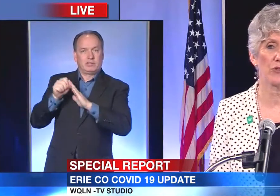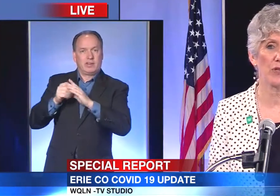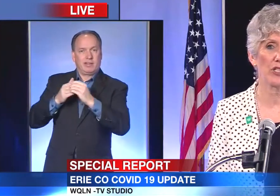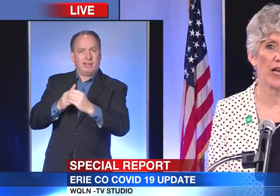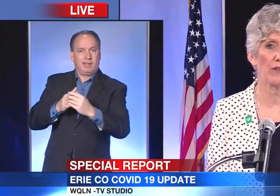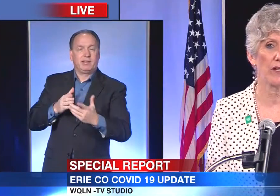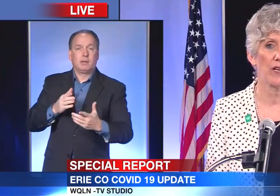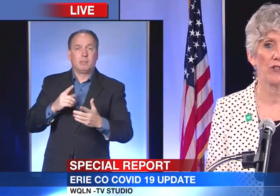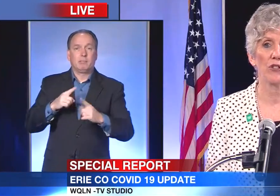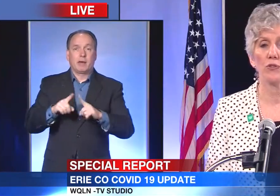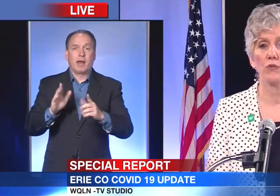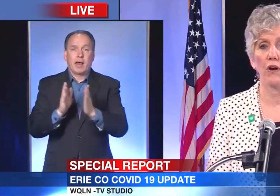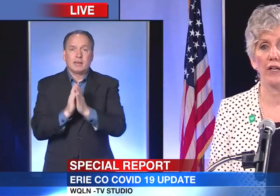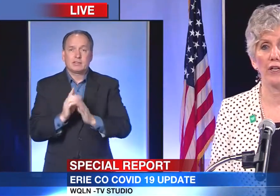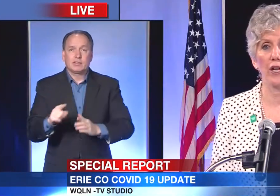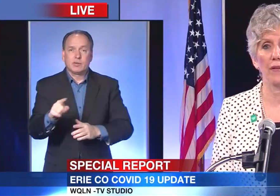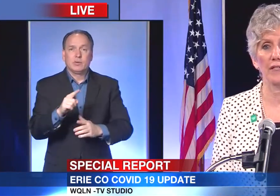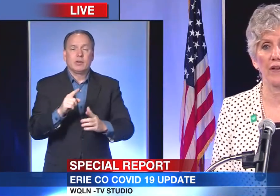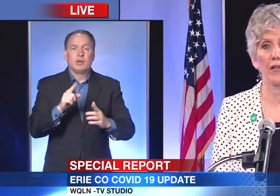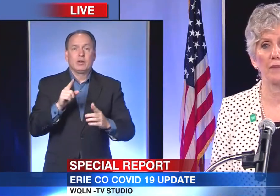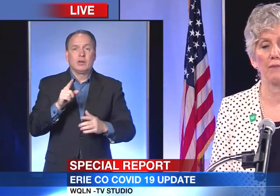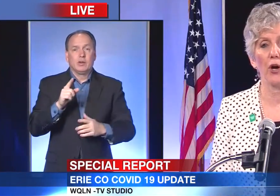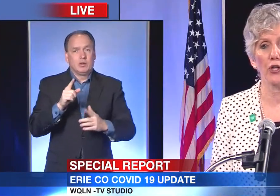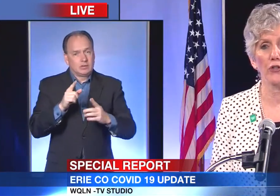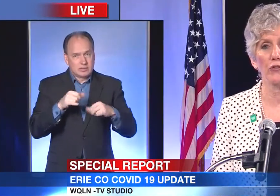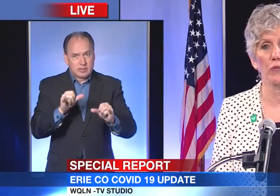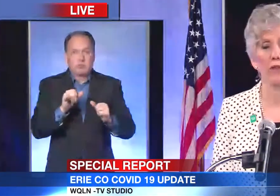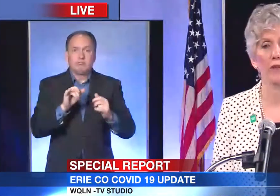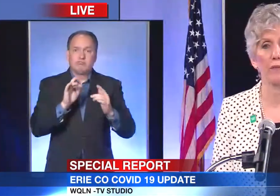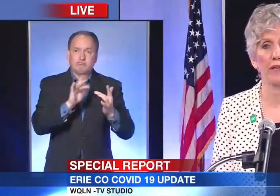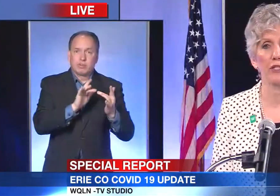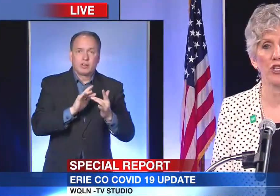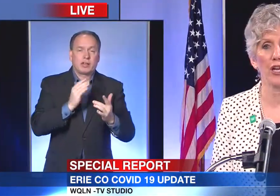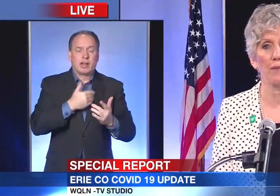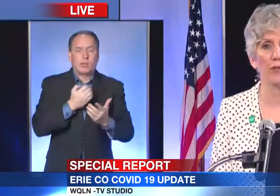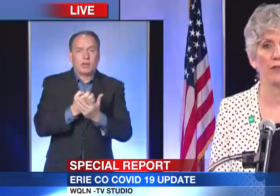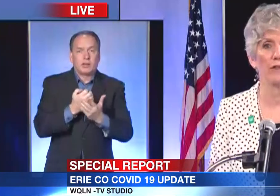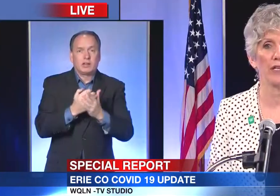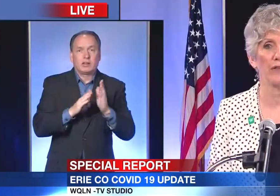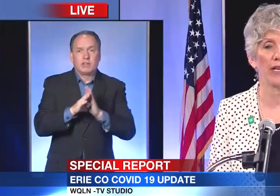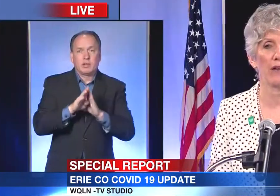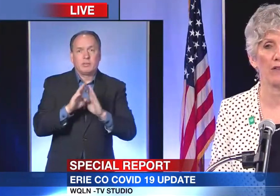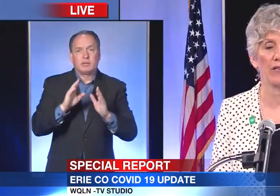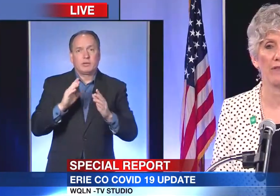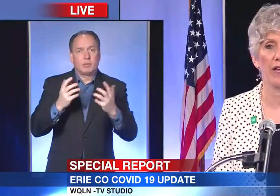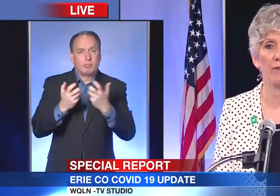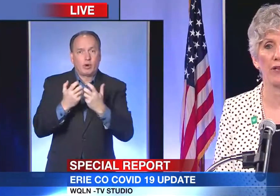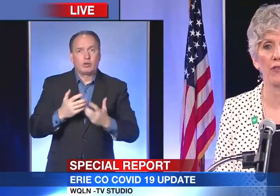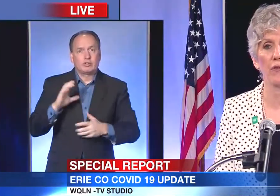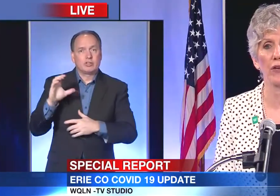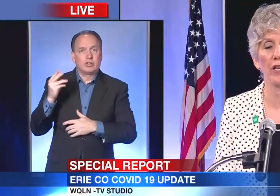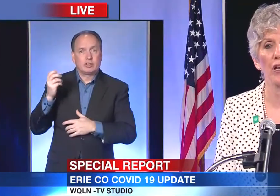GOING TO LIVE BY HERE IN ERIE COUNTY, BUT TO THOSE BUSINESSES, I ASK YOU TO REACH OUT TO OUR ECONOMIC DEVELOPMENT PARTNER,